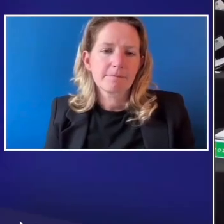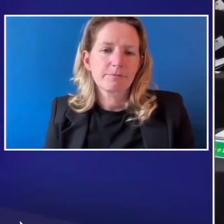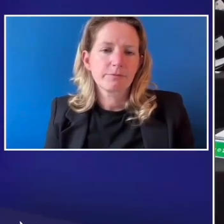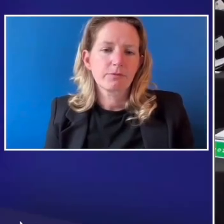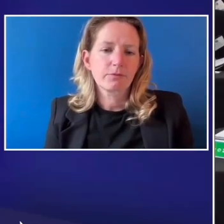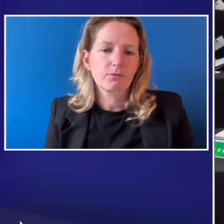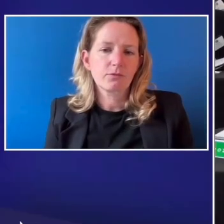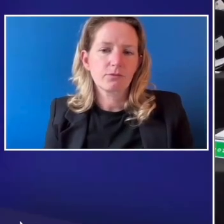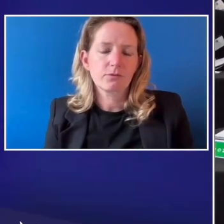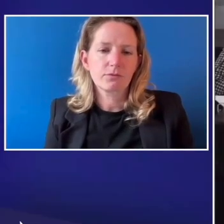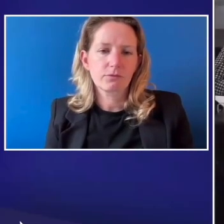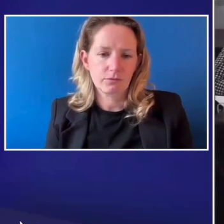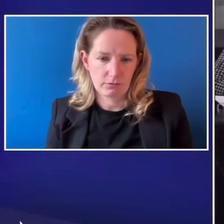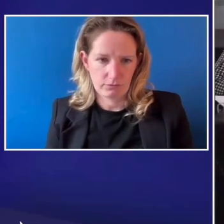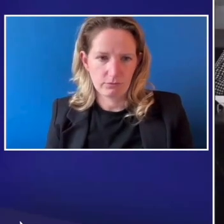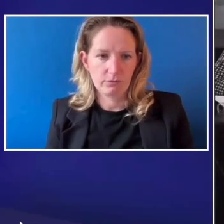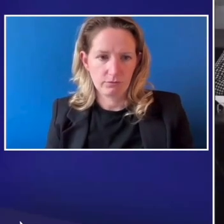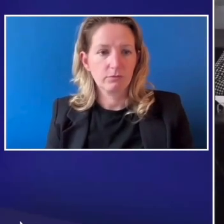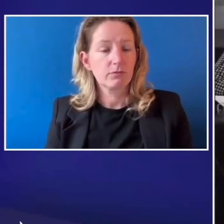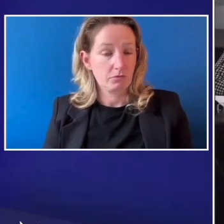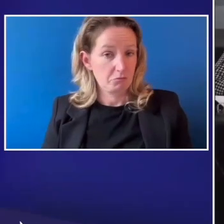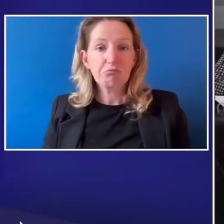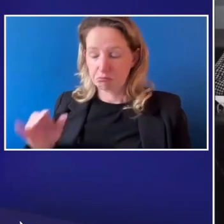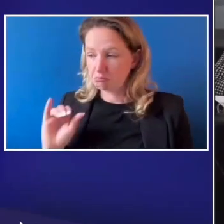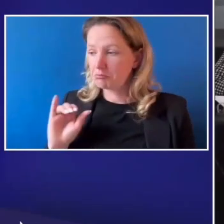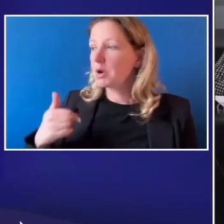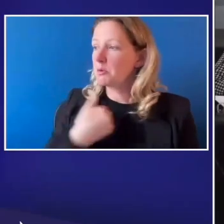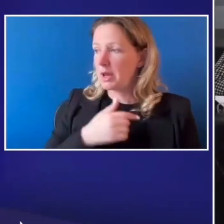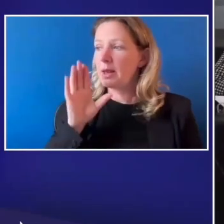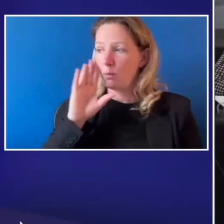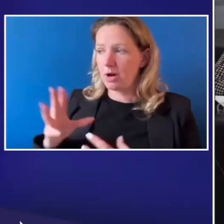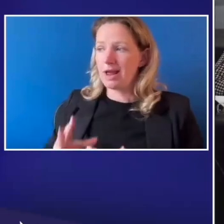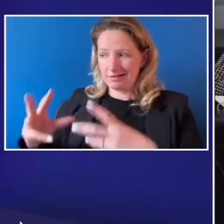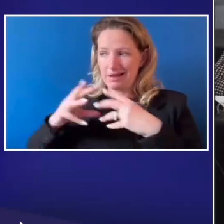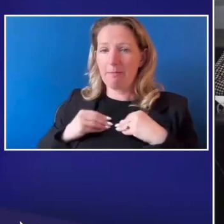We would accept the information and go through it and review it, and if there was any follow-up, we would do that.